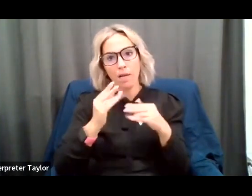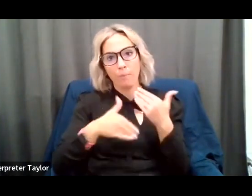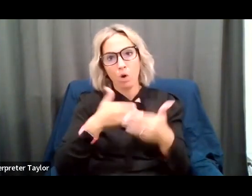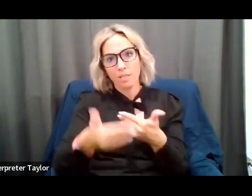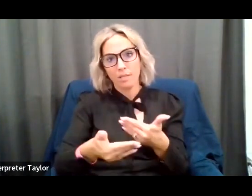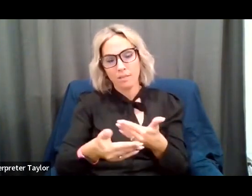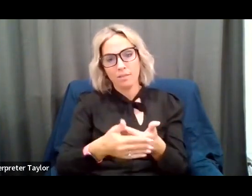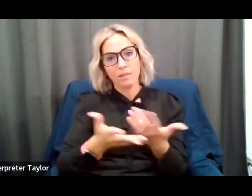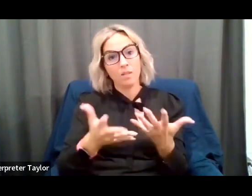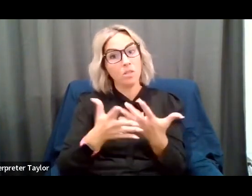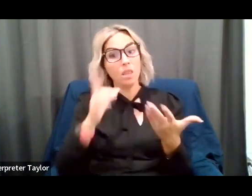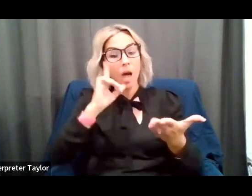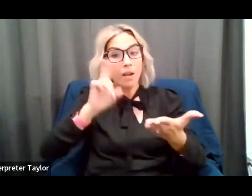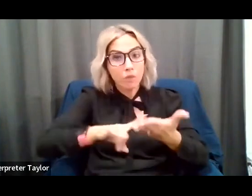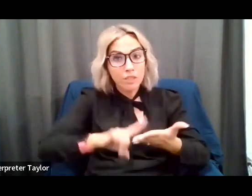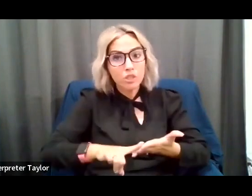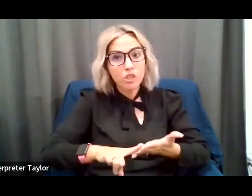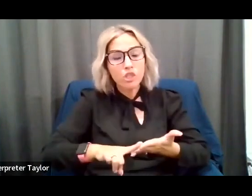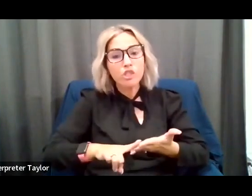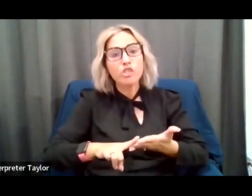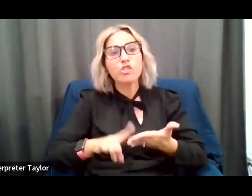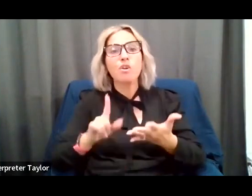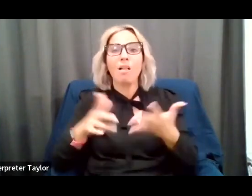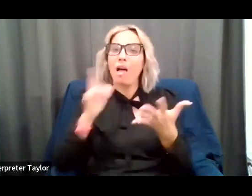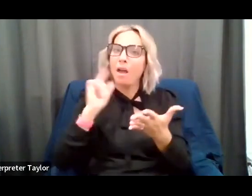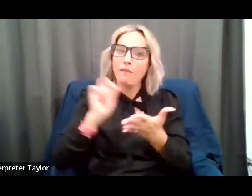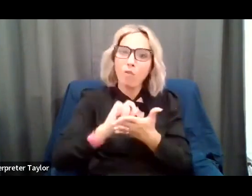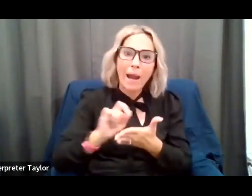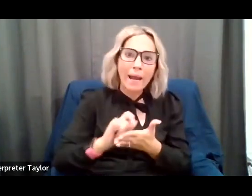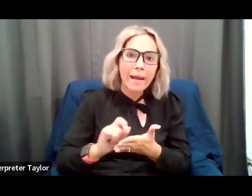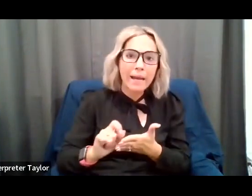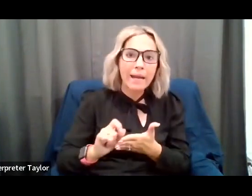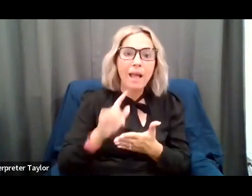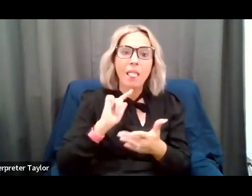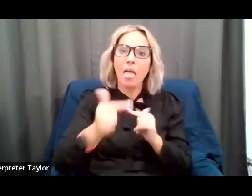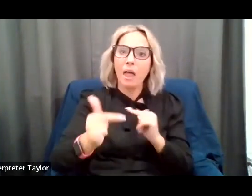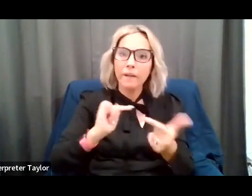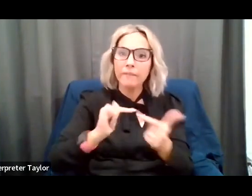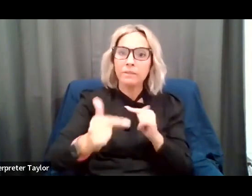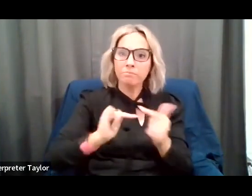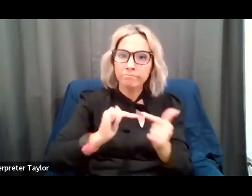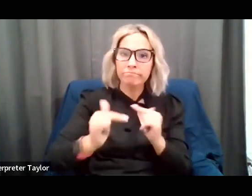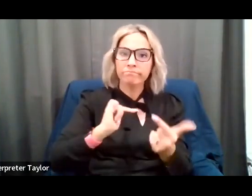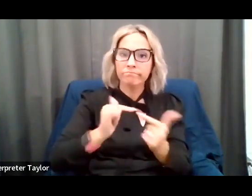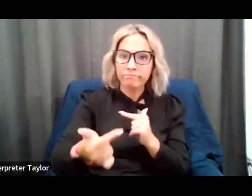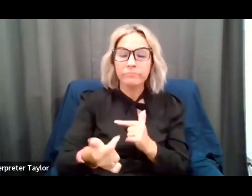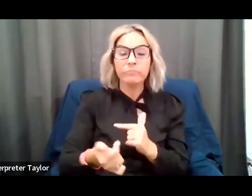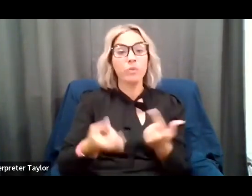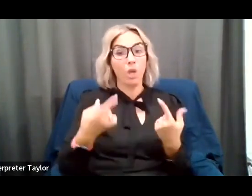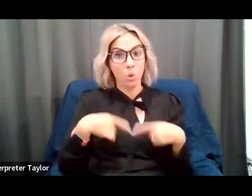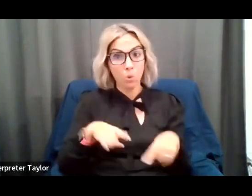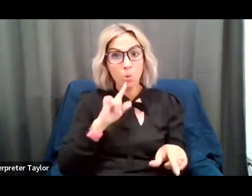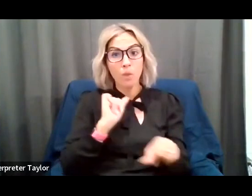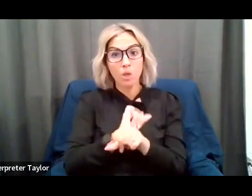There's a lot of research, there's a lot of writing, there's a lot of back-and-forth. And through this work, we're hoping to bring